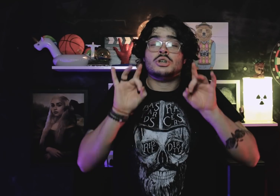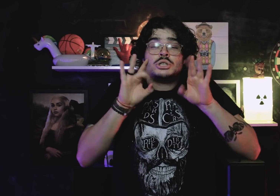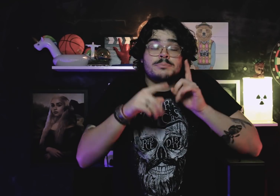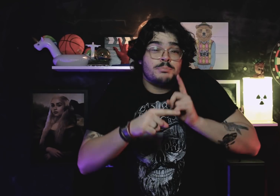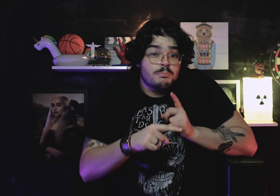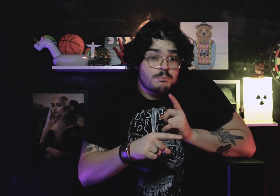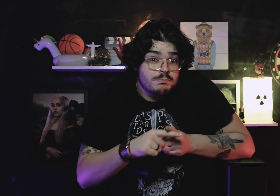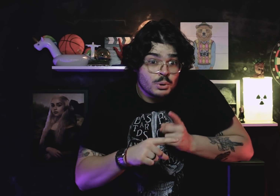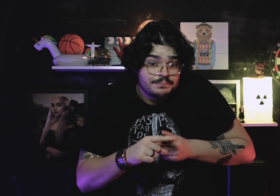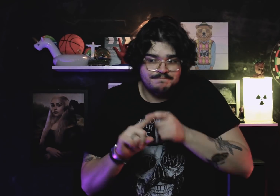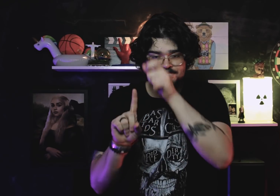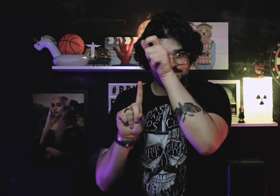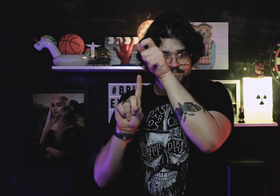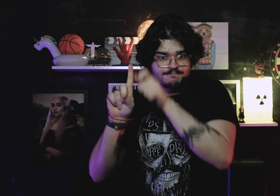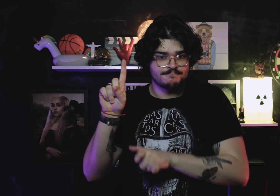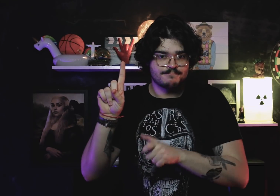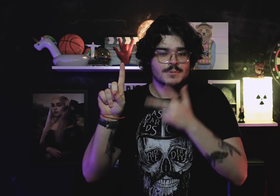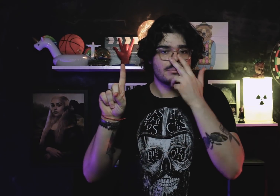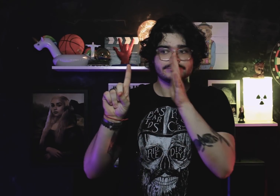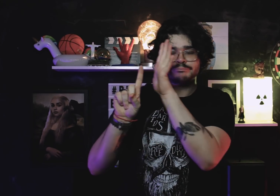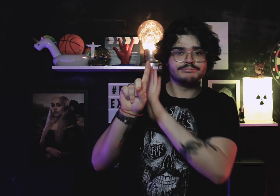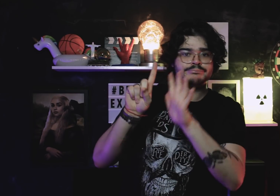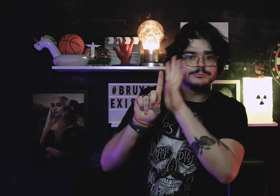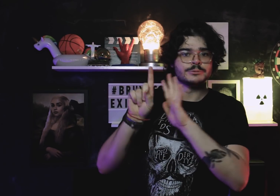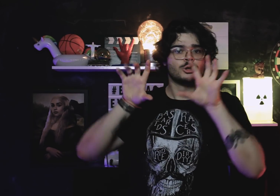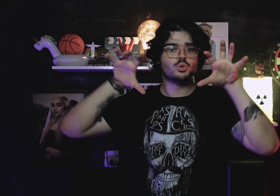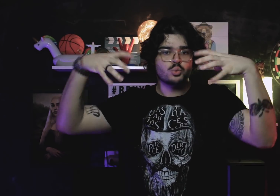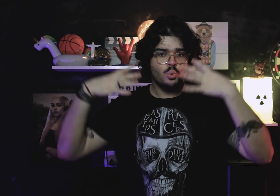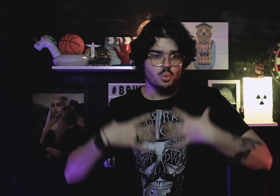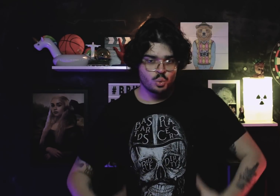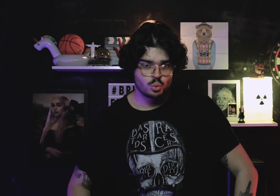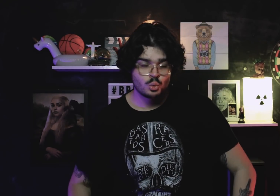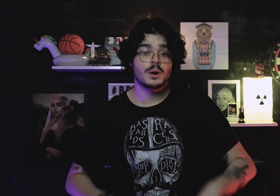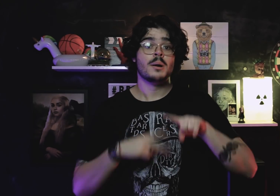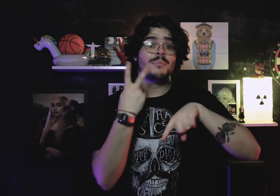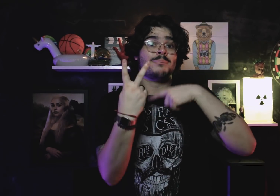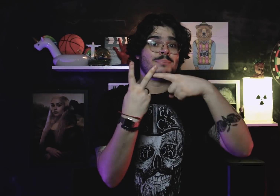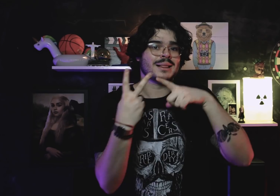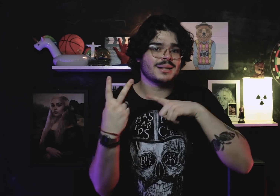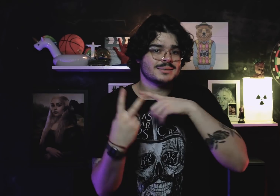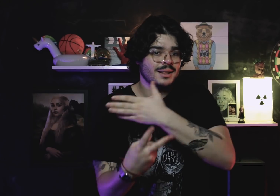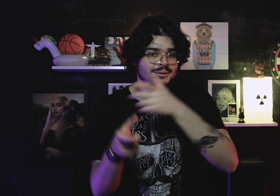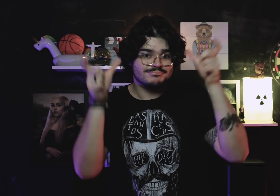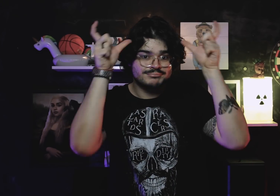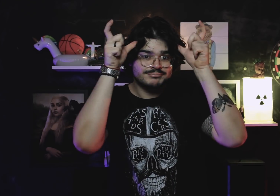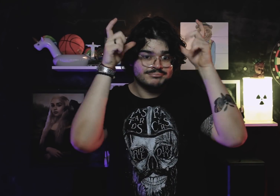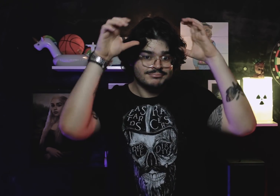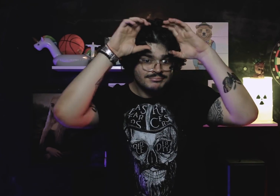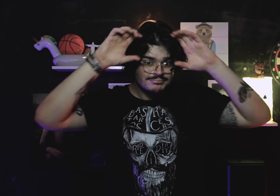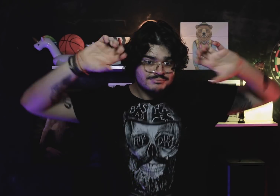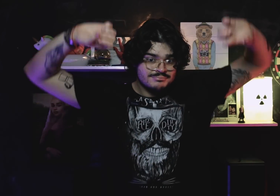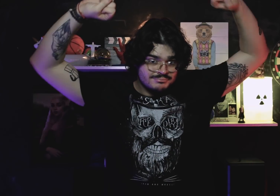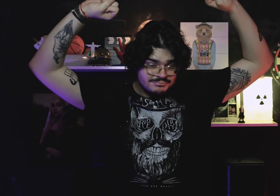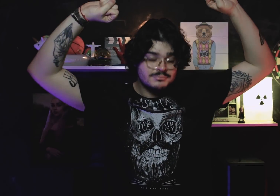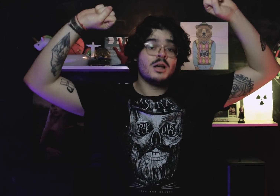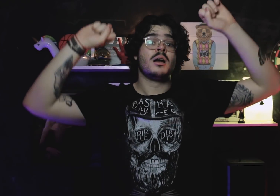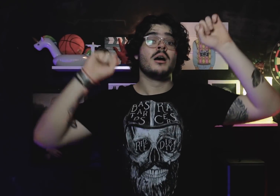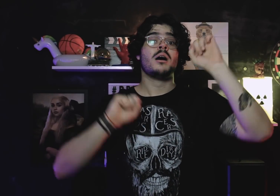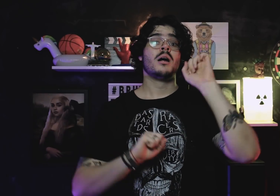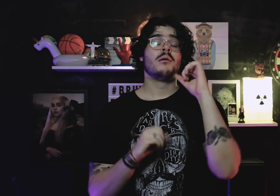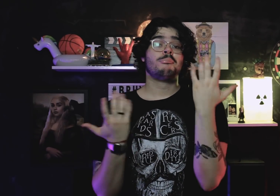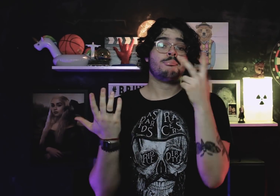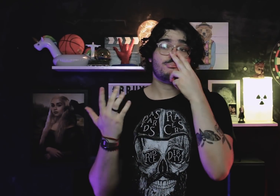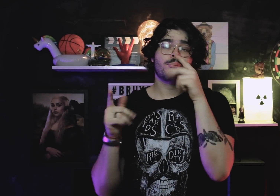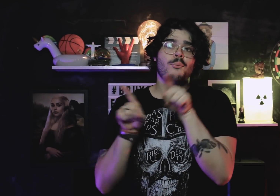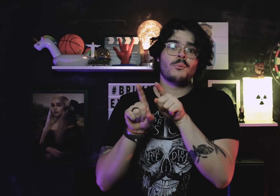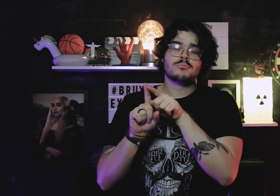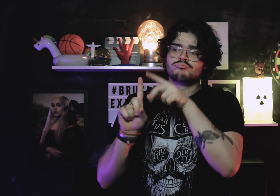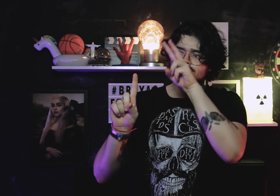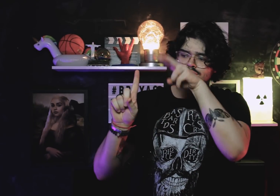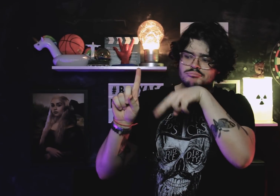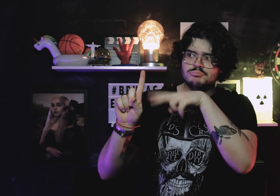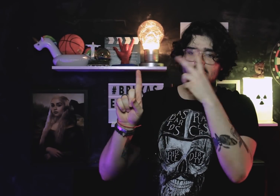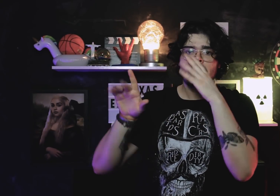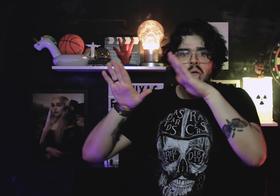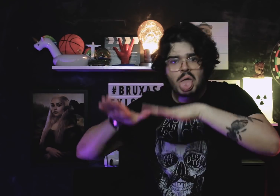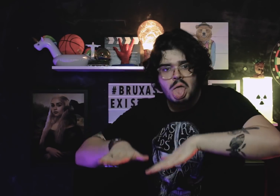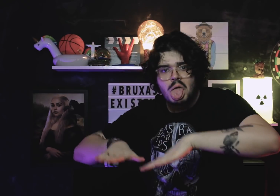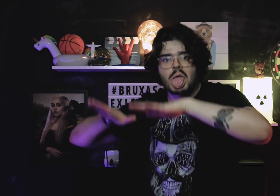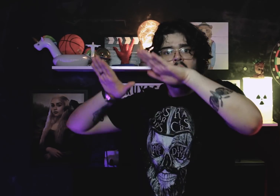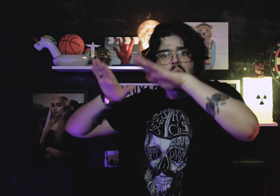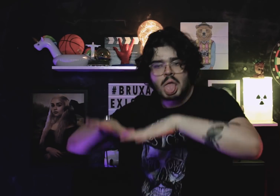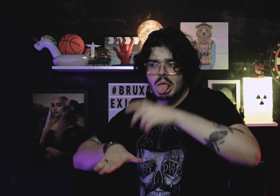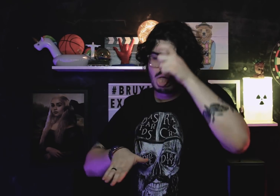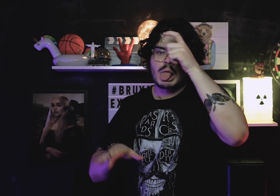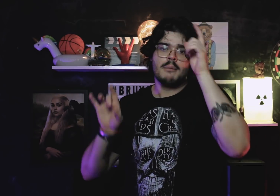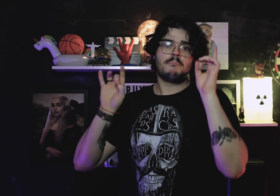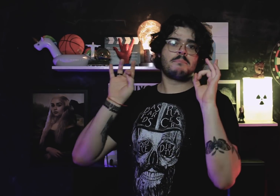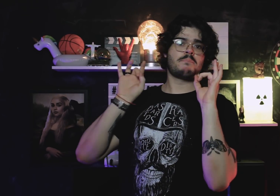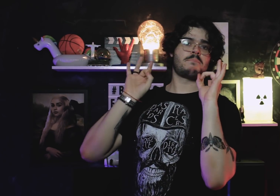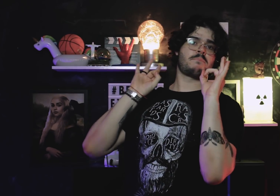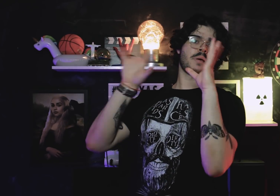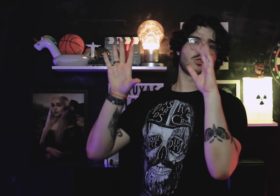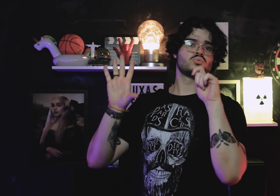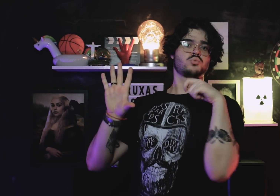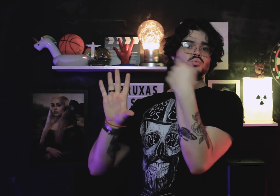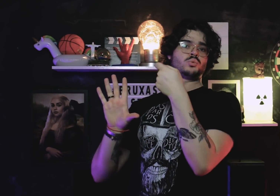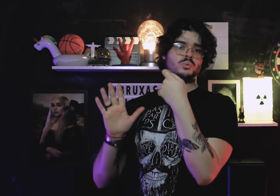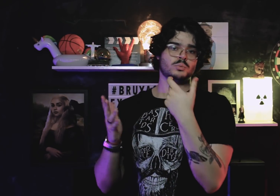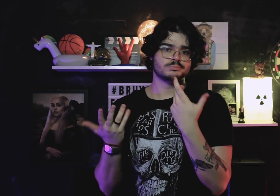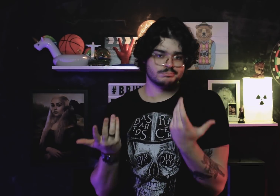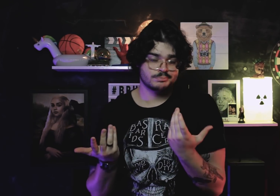because of the horned creatures that were mistaken for Satan.